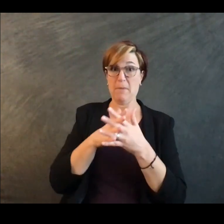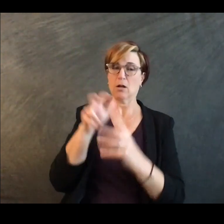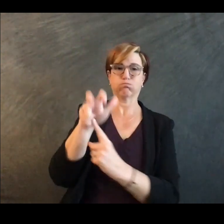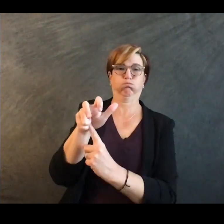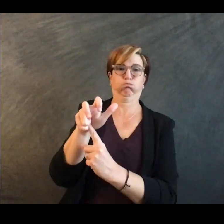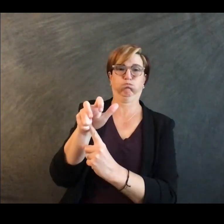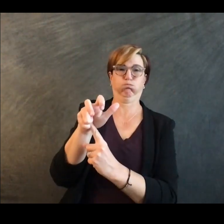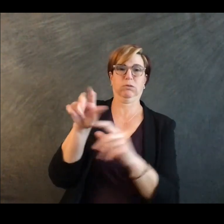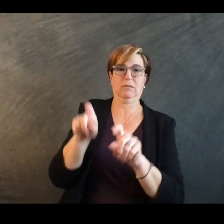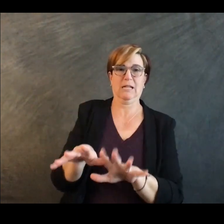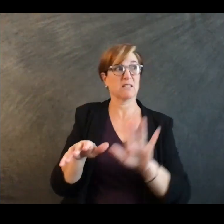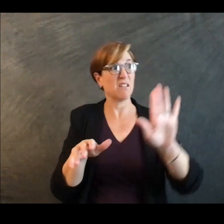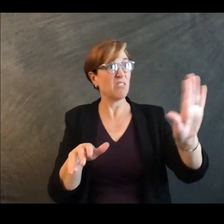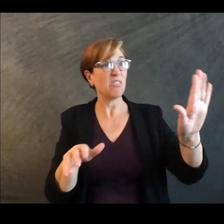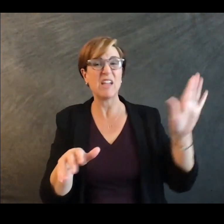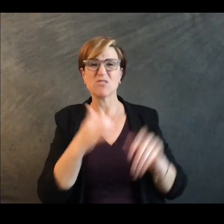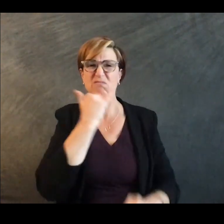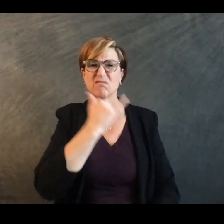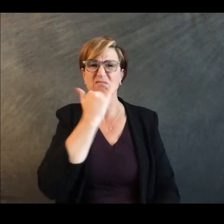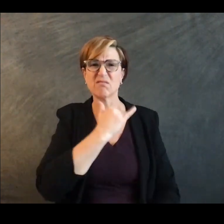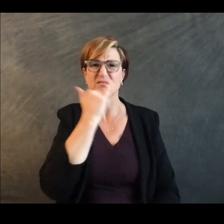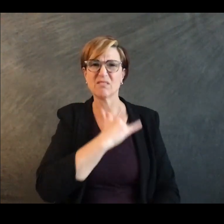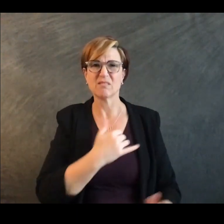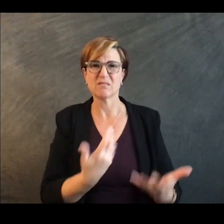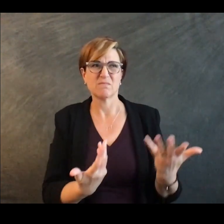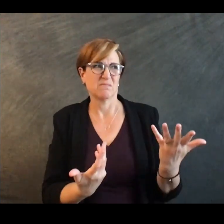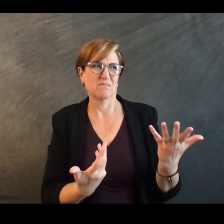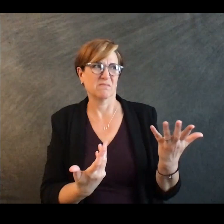not accurate or all affect some of the tests you don't have a clue what's going